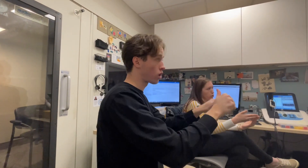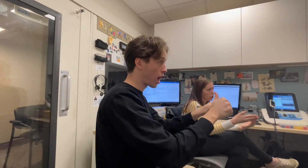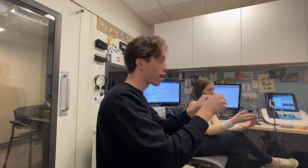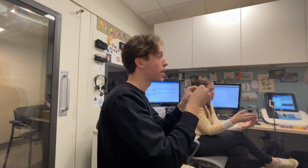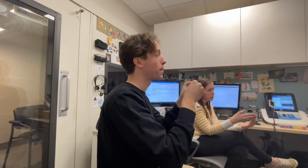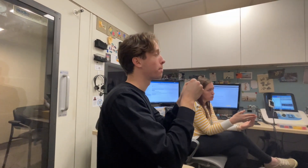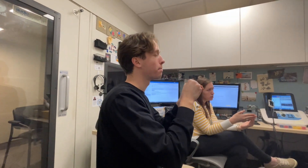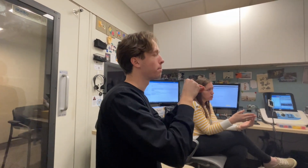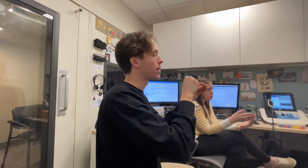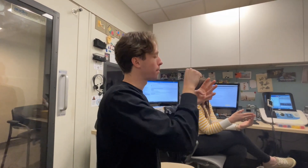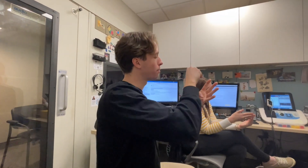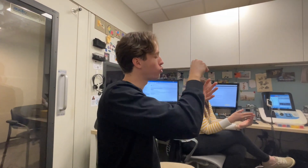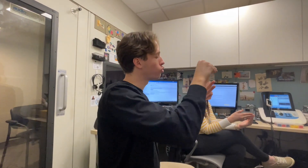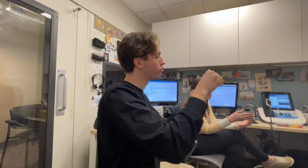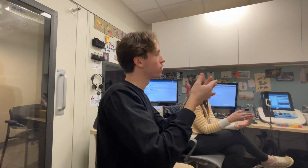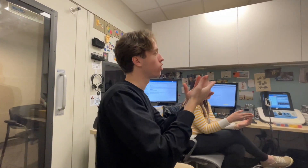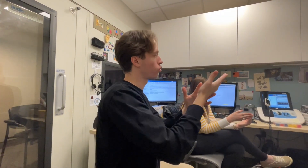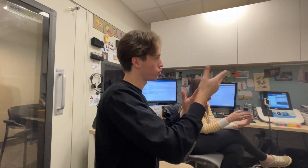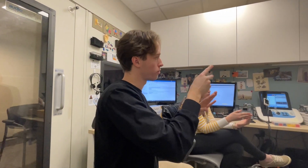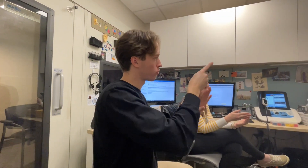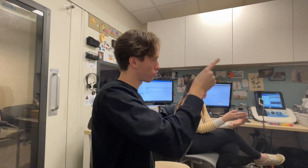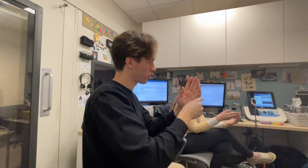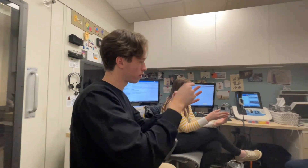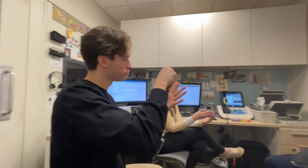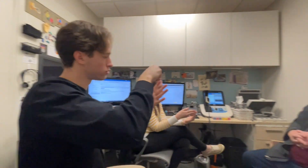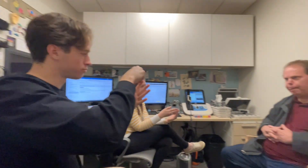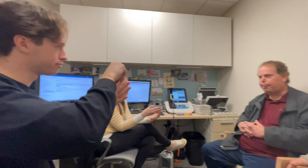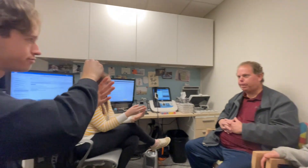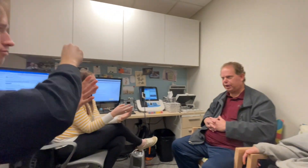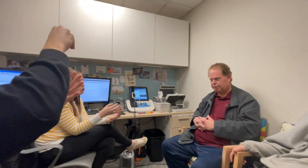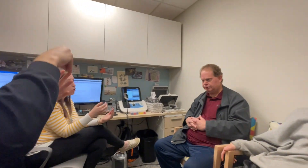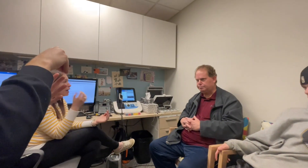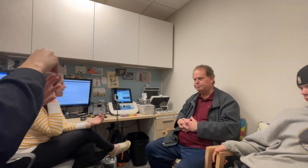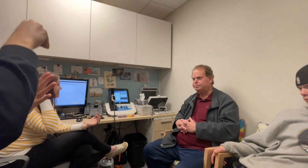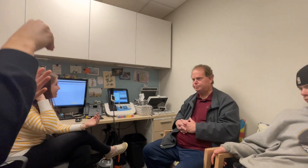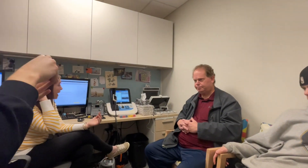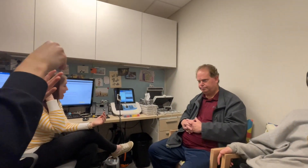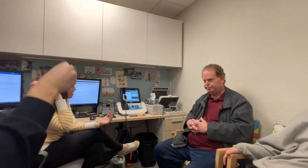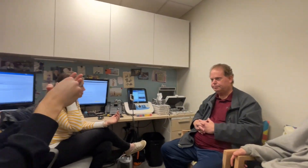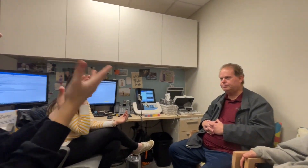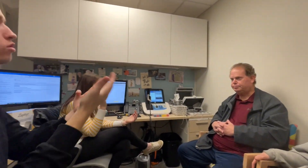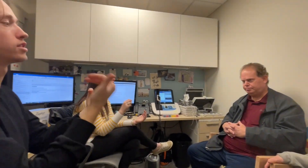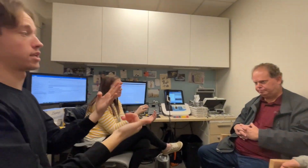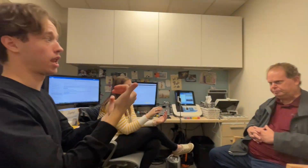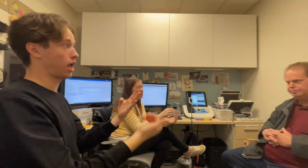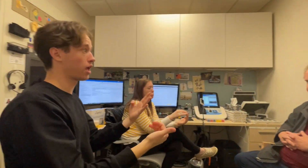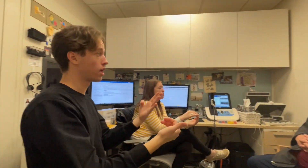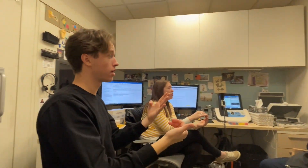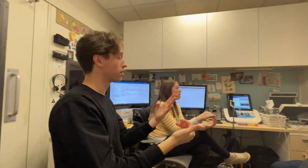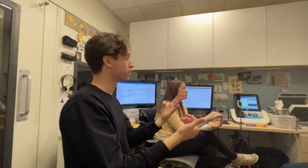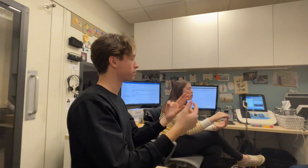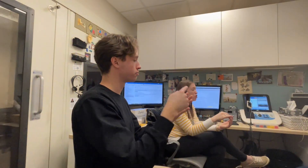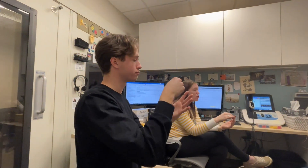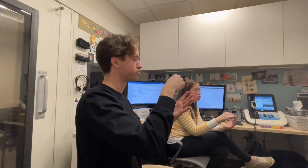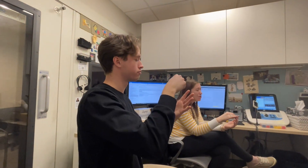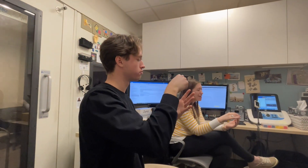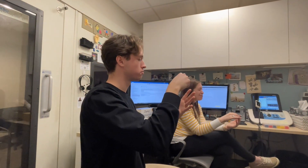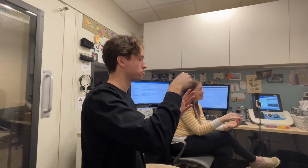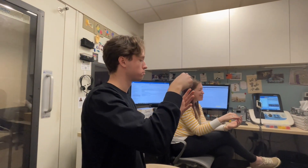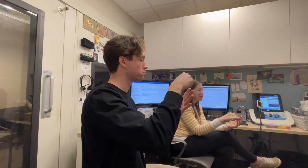programs so like today program two especially like